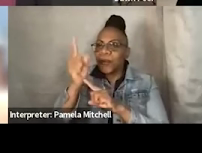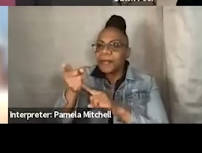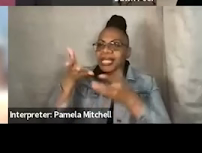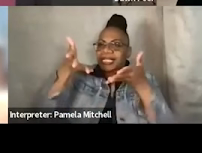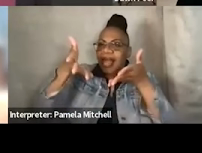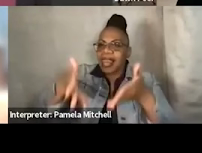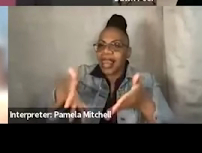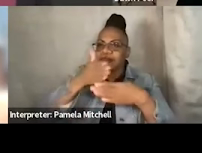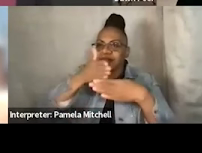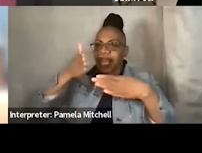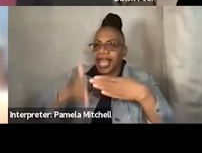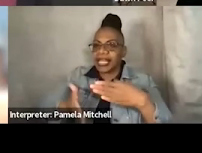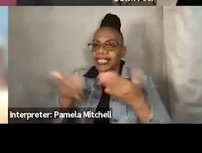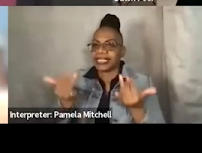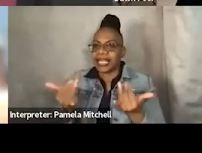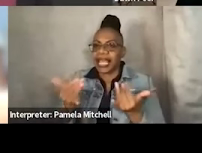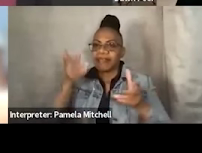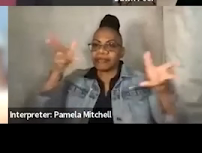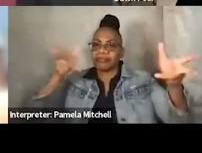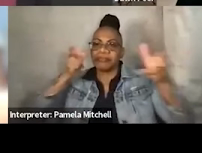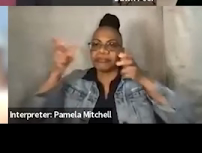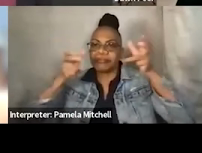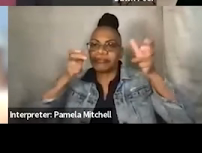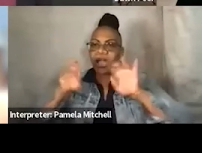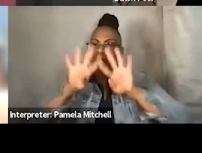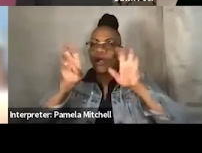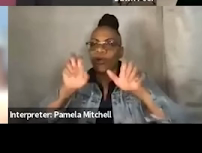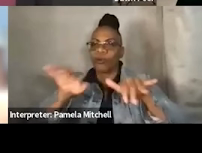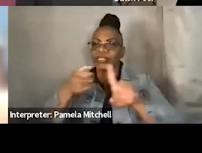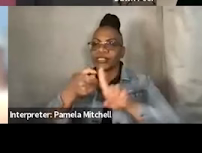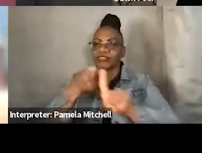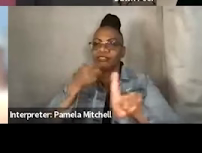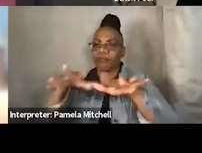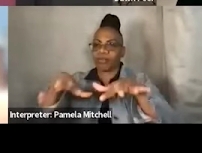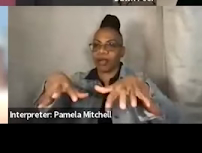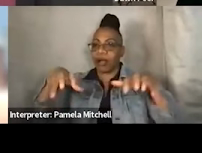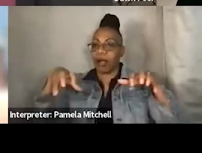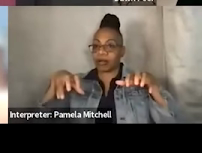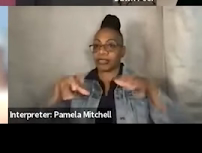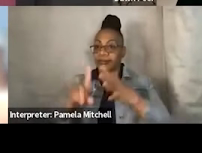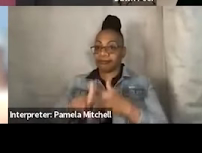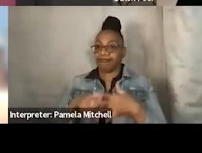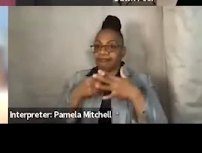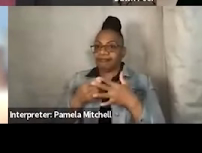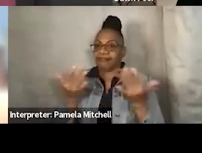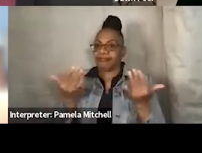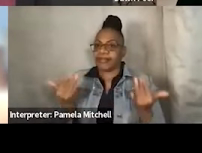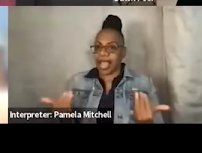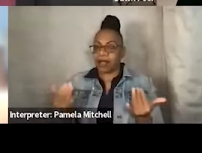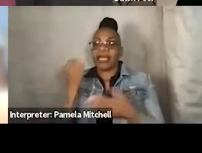to hear questions from the audience, and so we're gonna get started with that right now. If you're in the audience